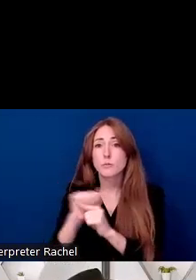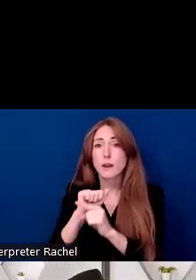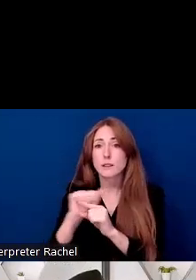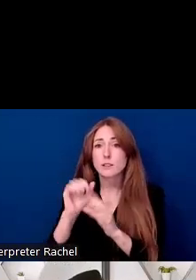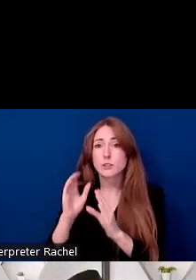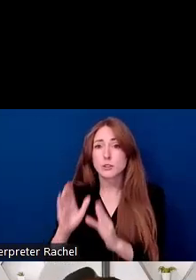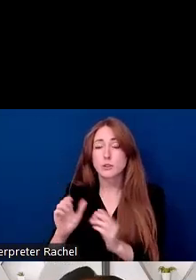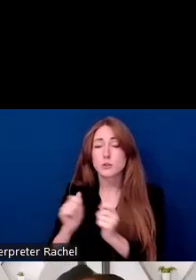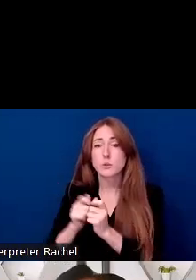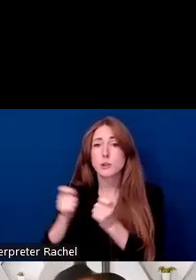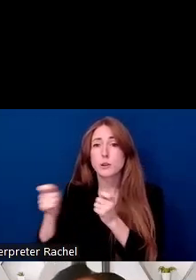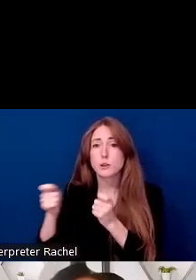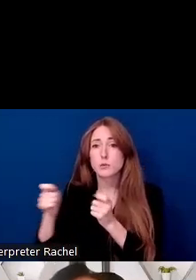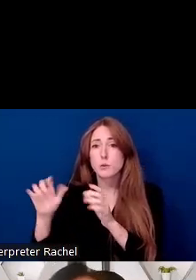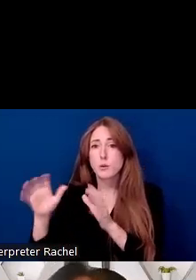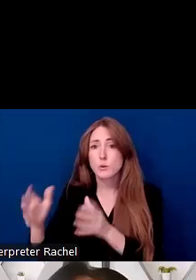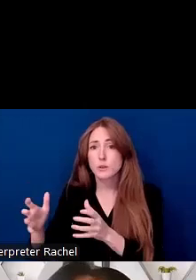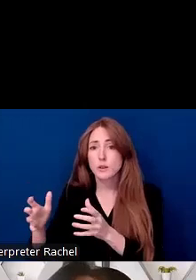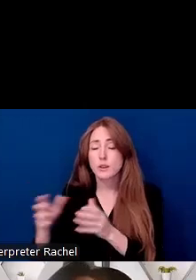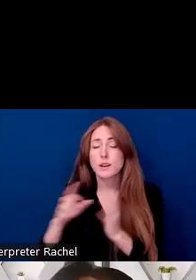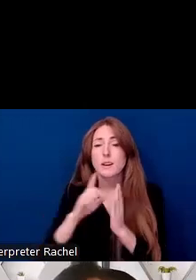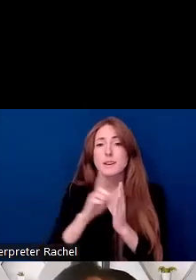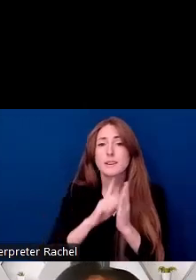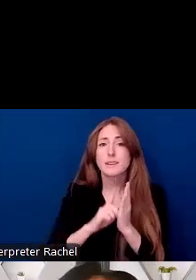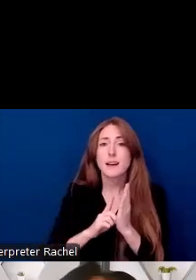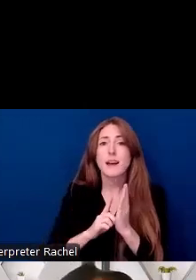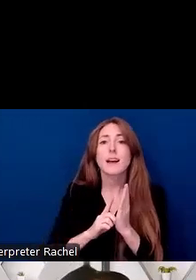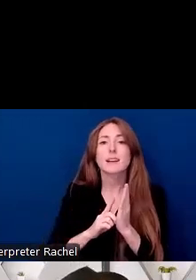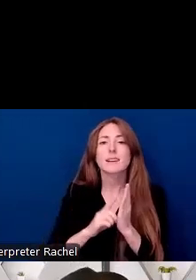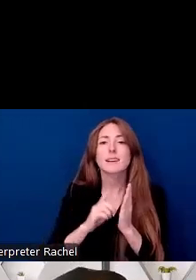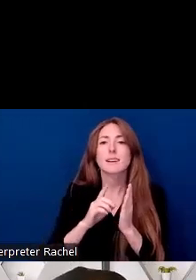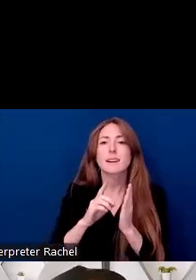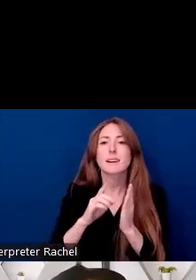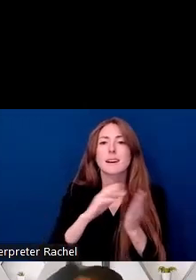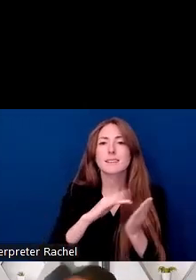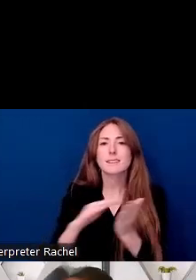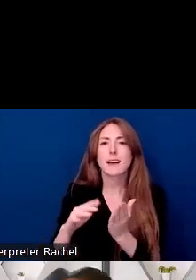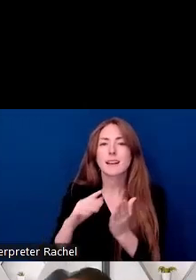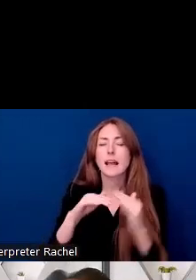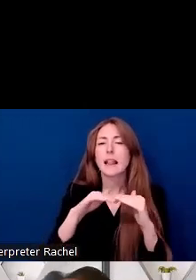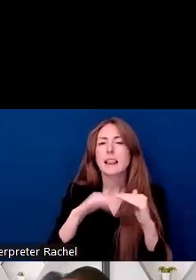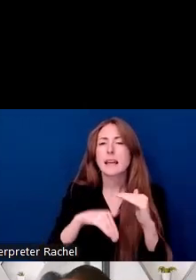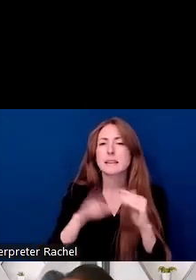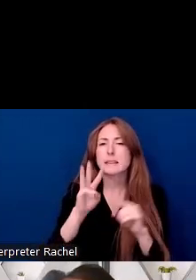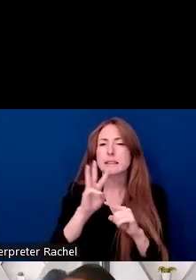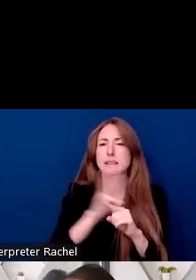and design a study for shorter period of time, less than six months. And also the study should